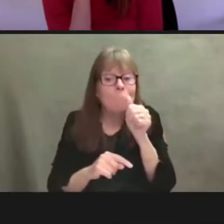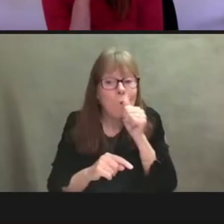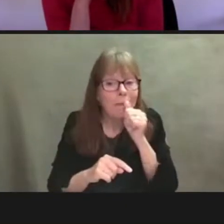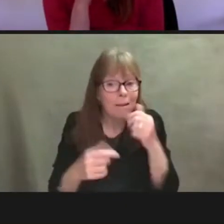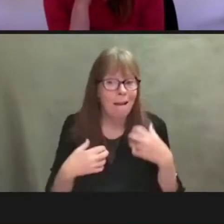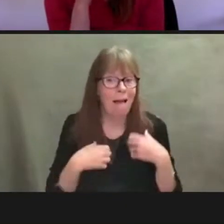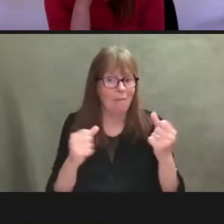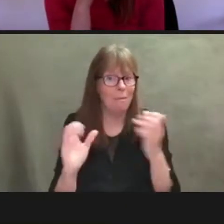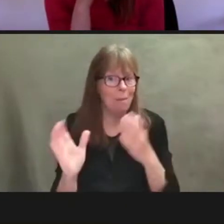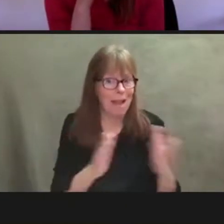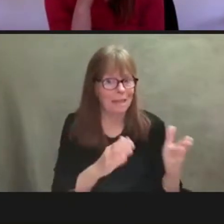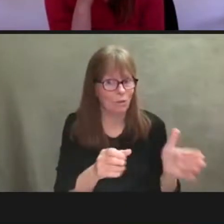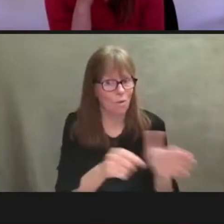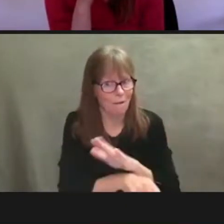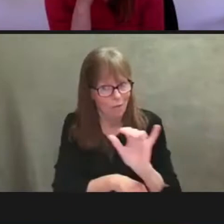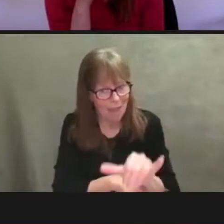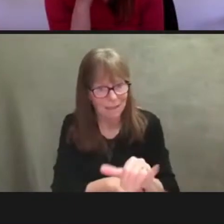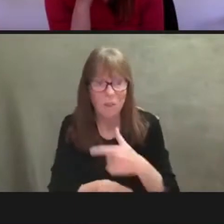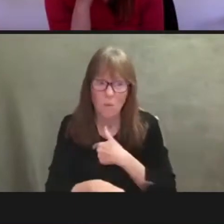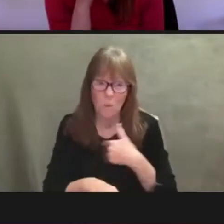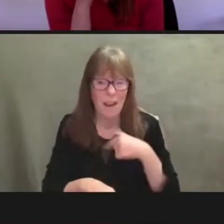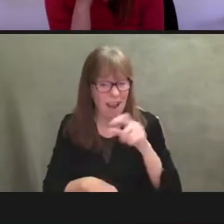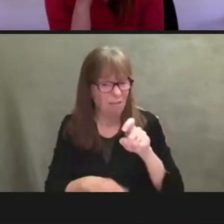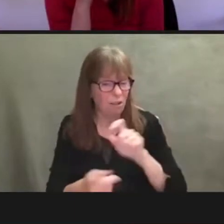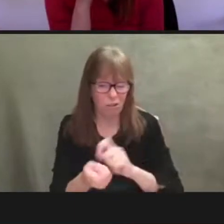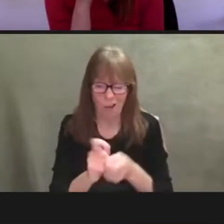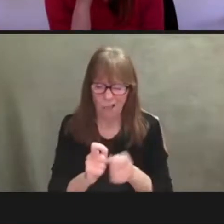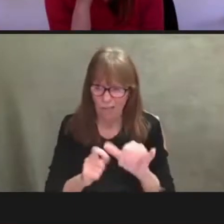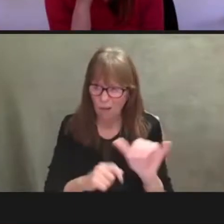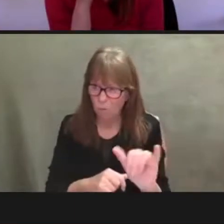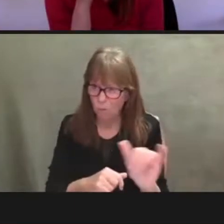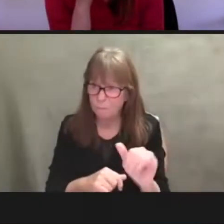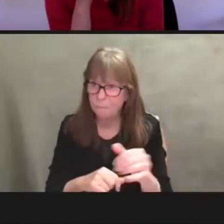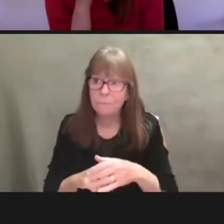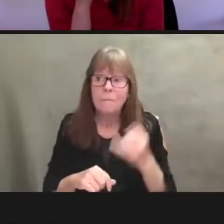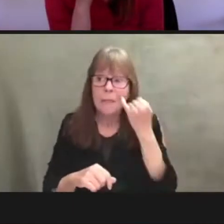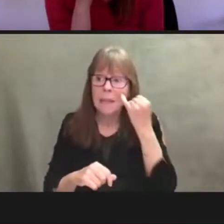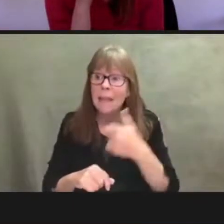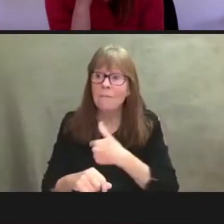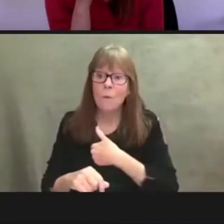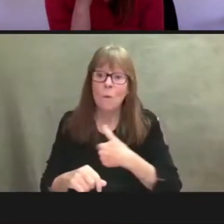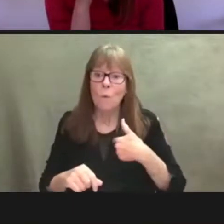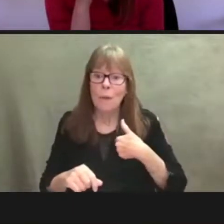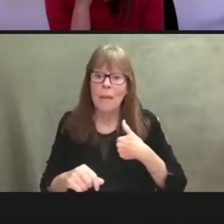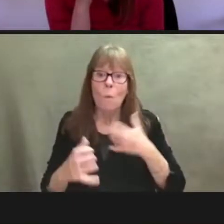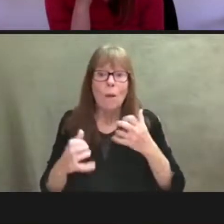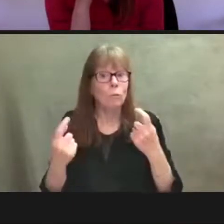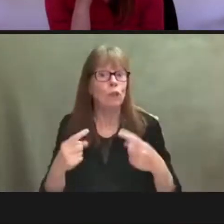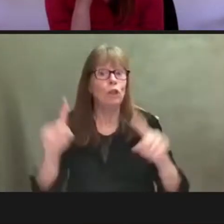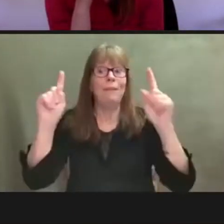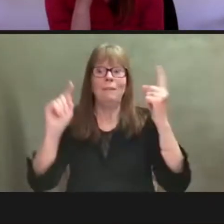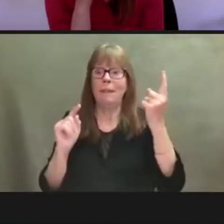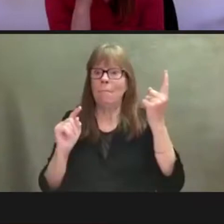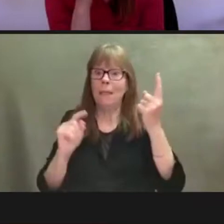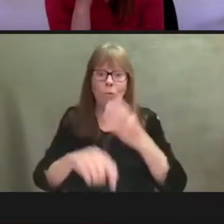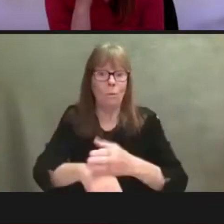That's something we have to change as well. If we're going to achieve anything with respect to improving the healthcare system for people